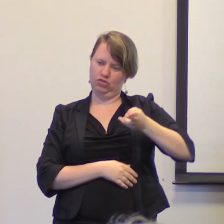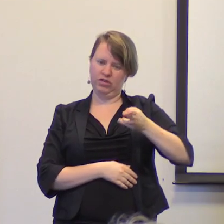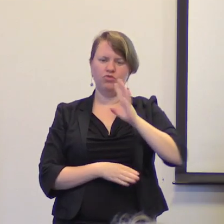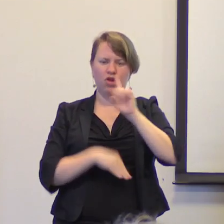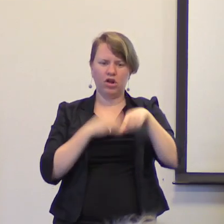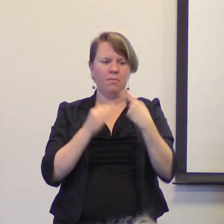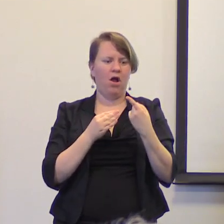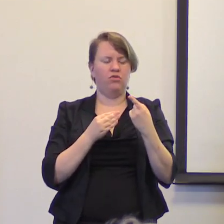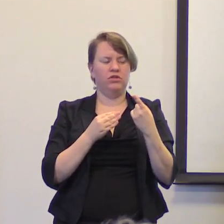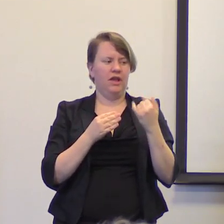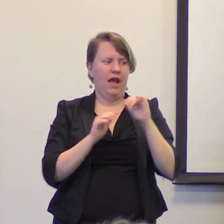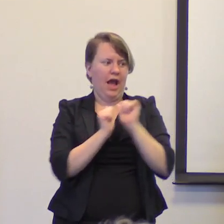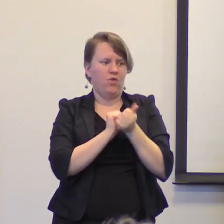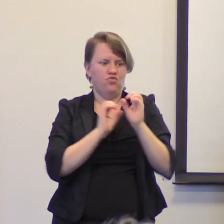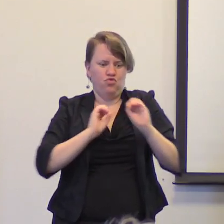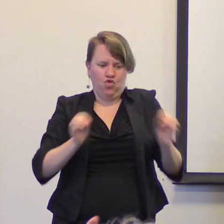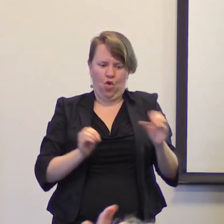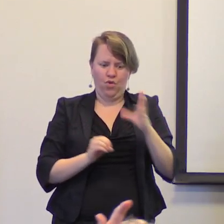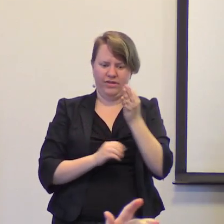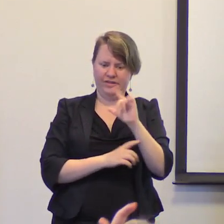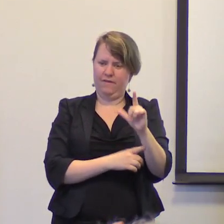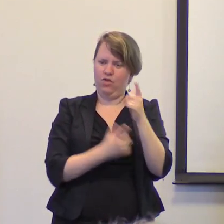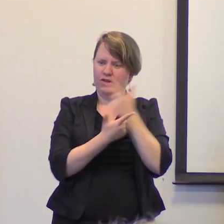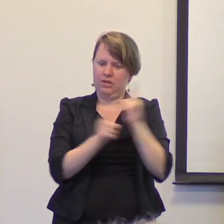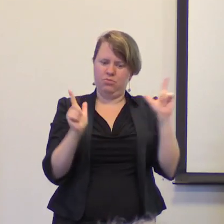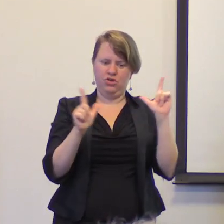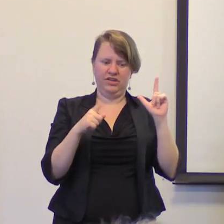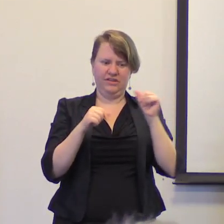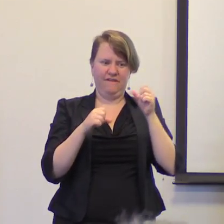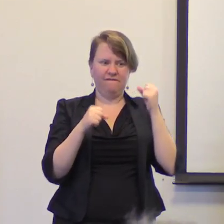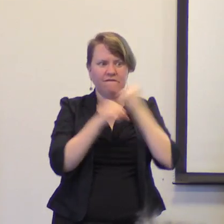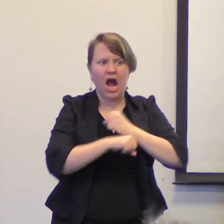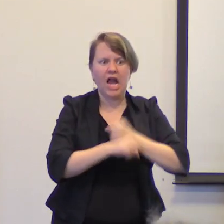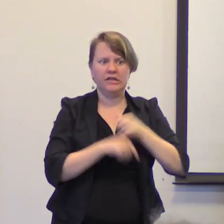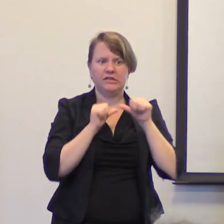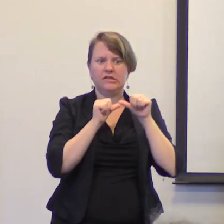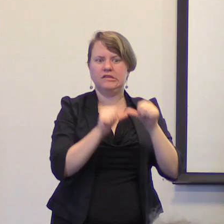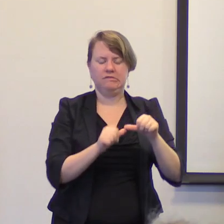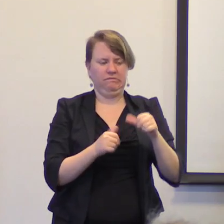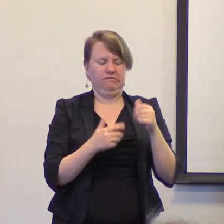liberties battle ever stays won. And since this is a school, I thought it was very appropriate to be talking about not just